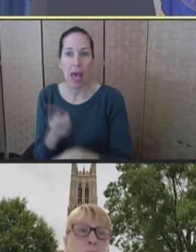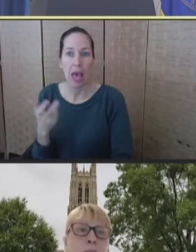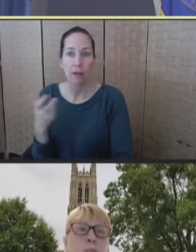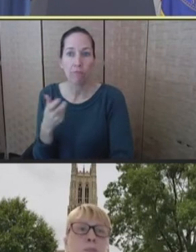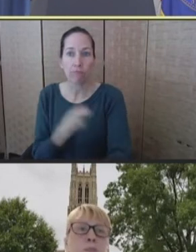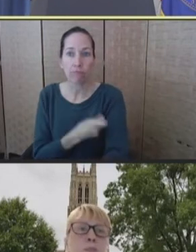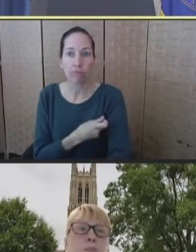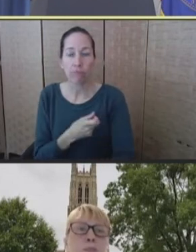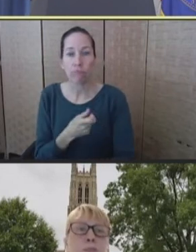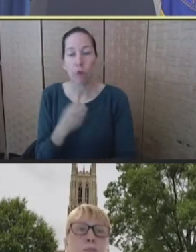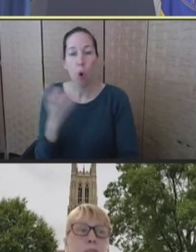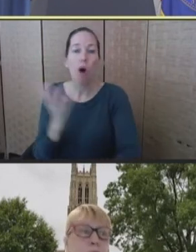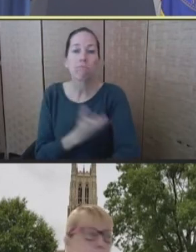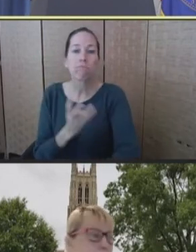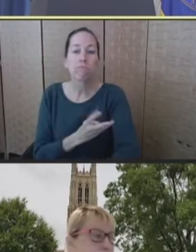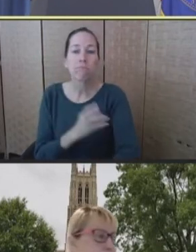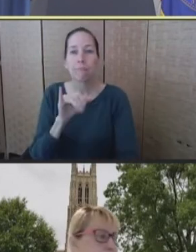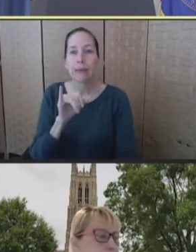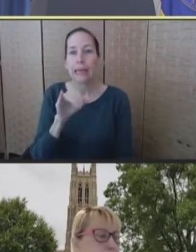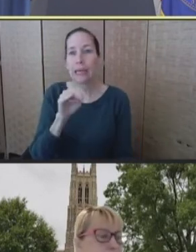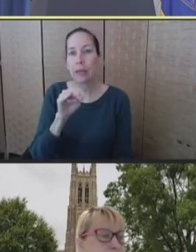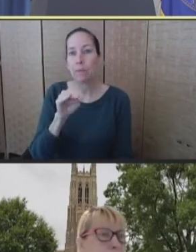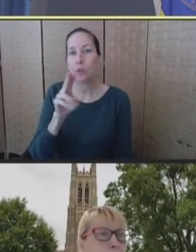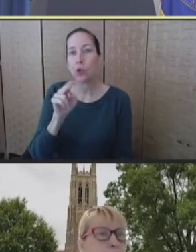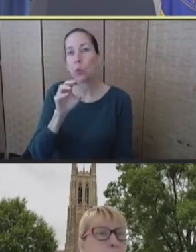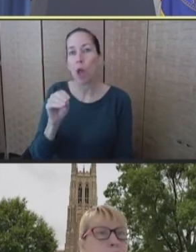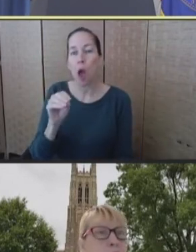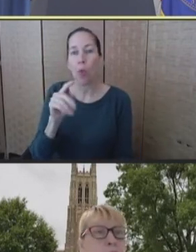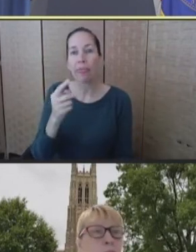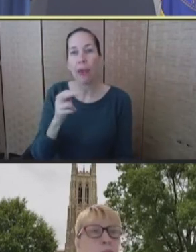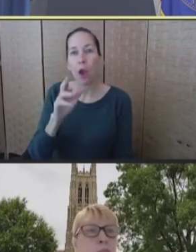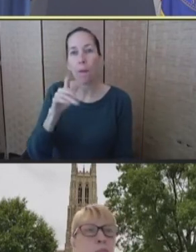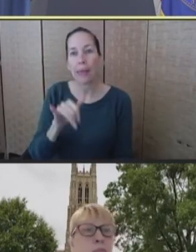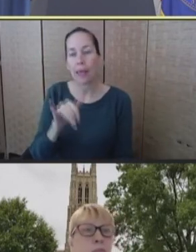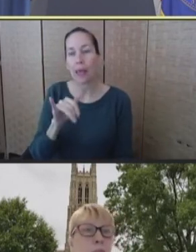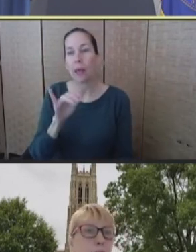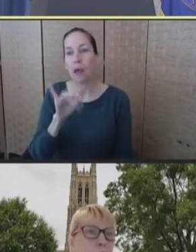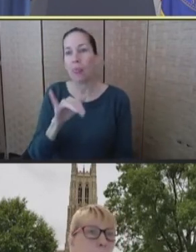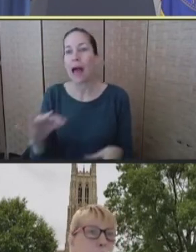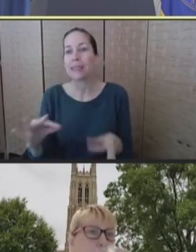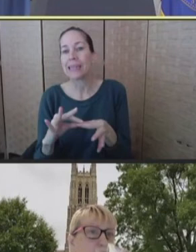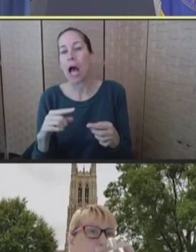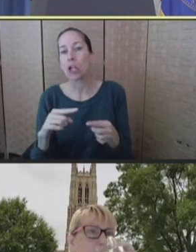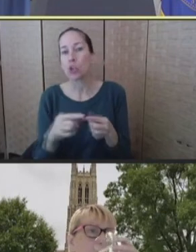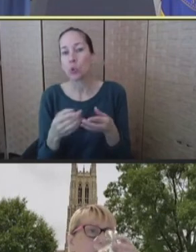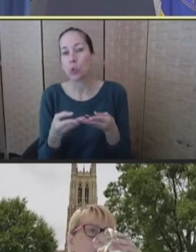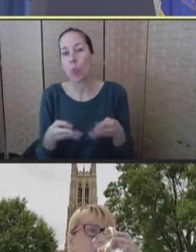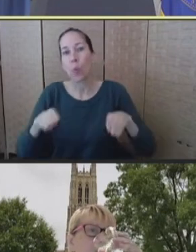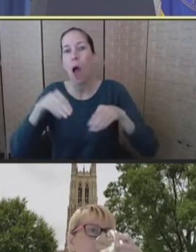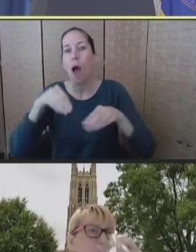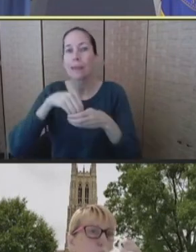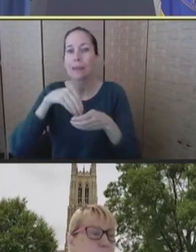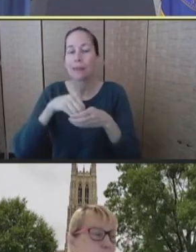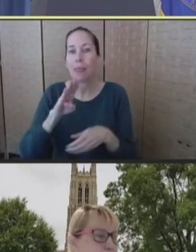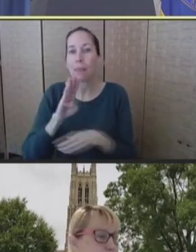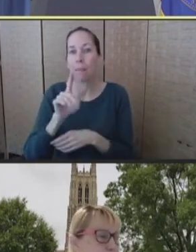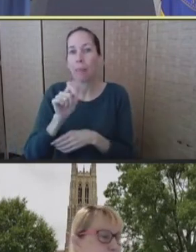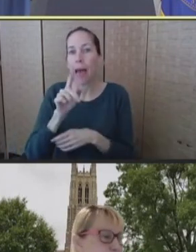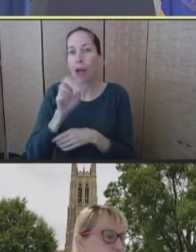So, it's essentially put onto the walls of the bladder. And again, there we've seen that there are people -- that people who receive the BCG